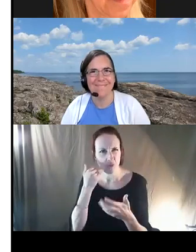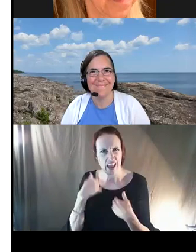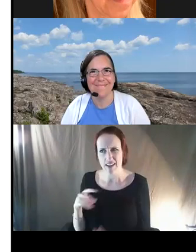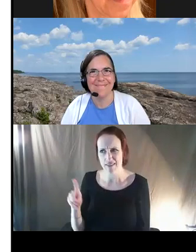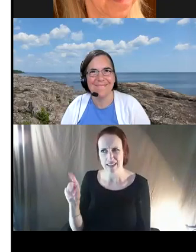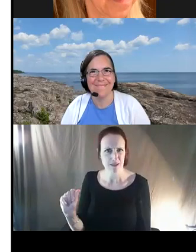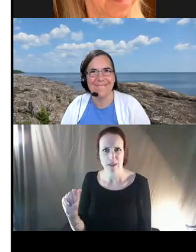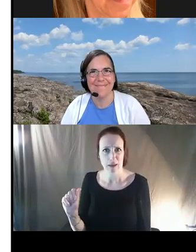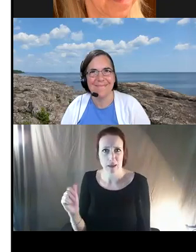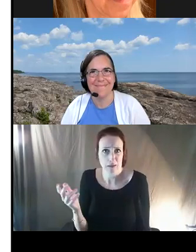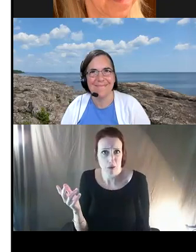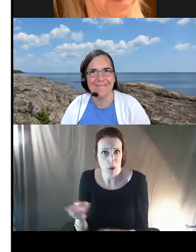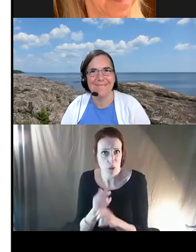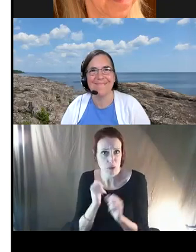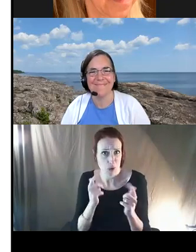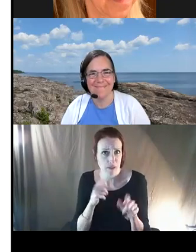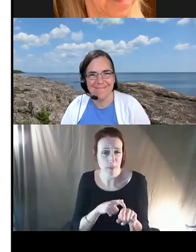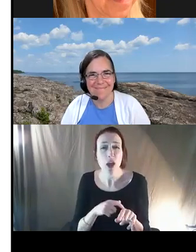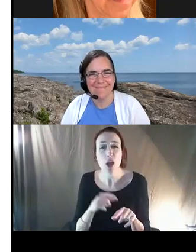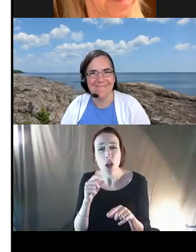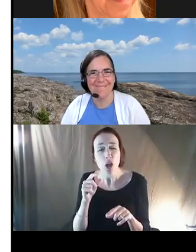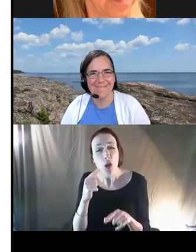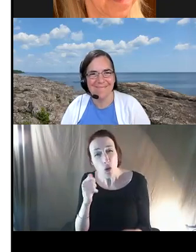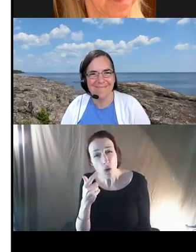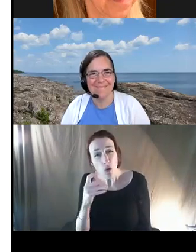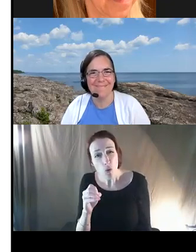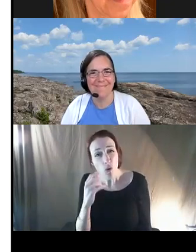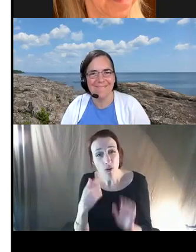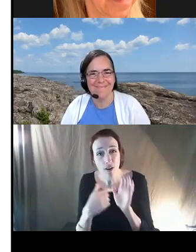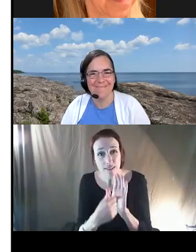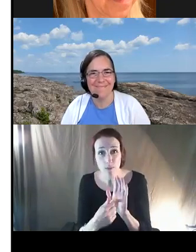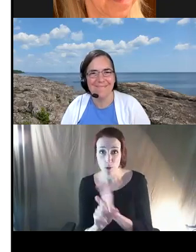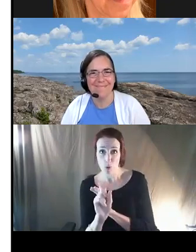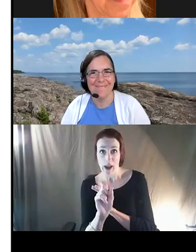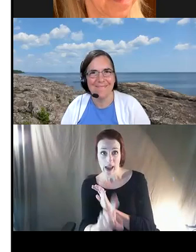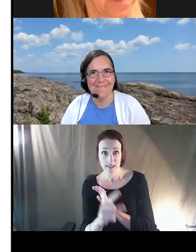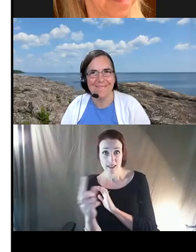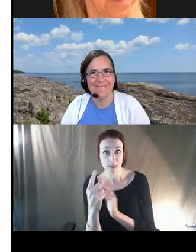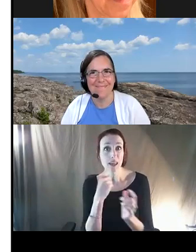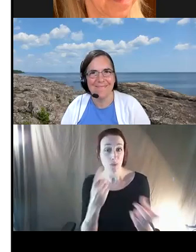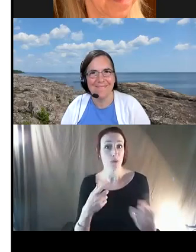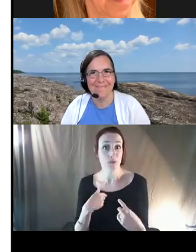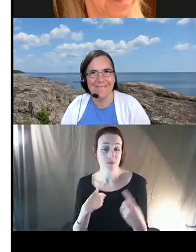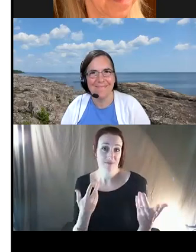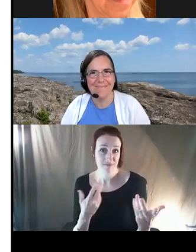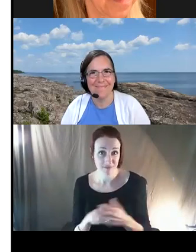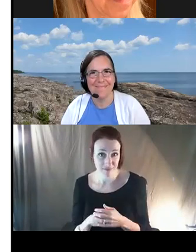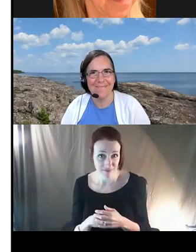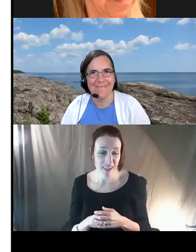Exactly, Google will even answer questions for us. There are lots of things out there that help people